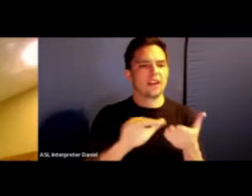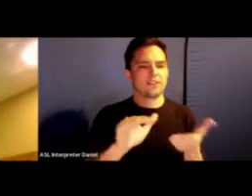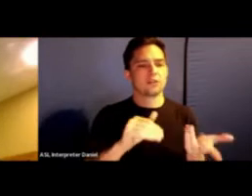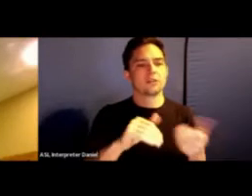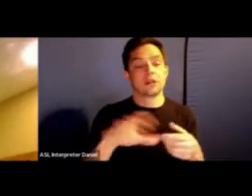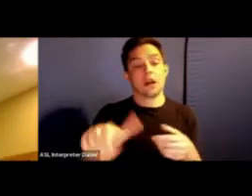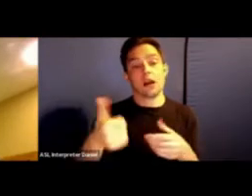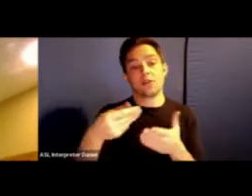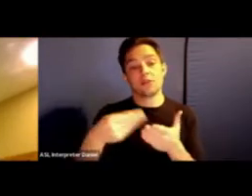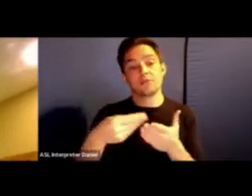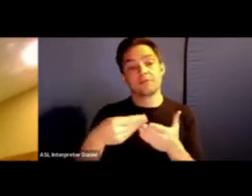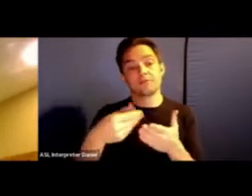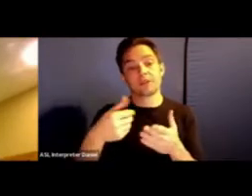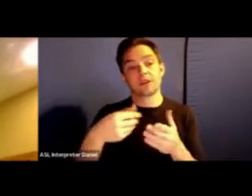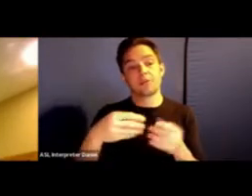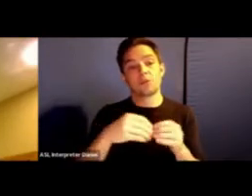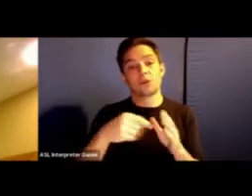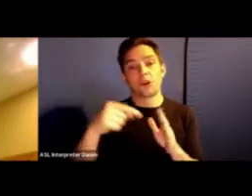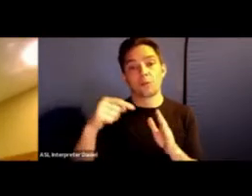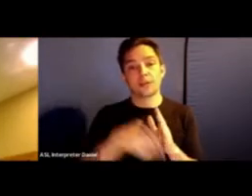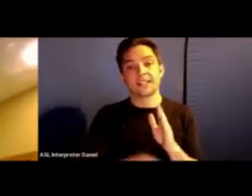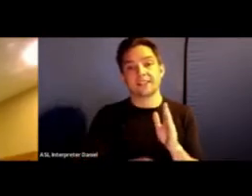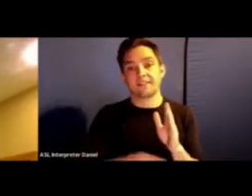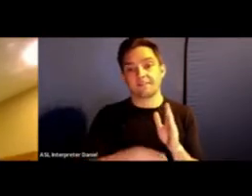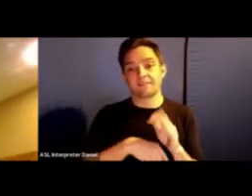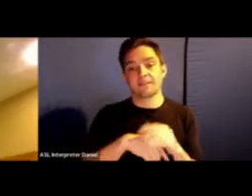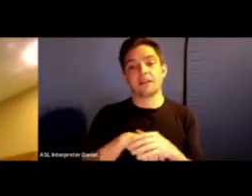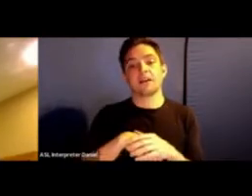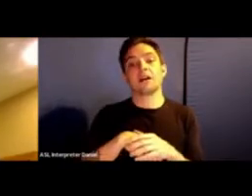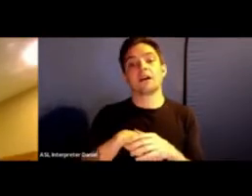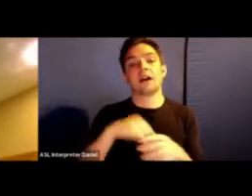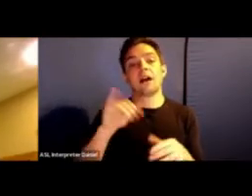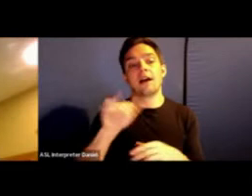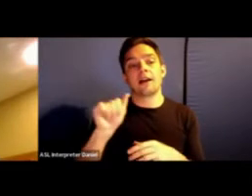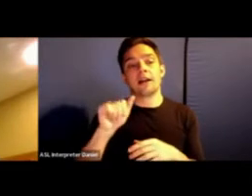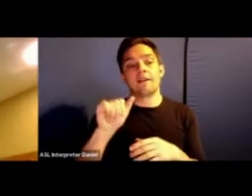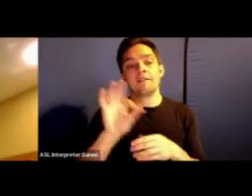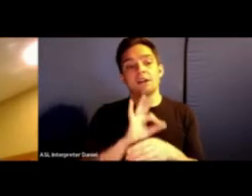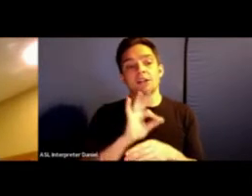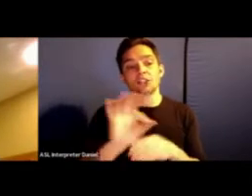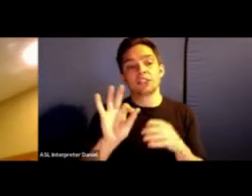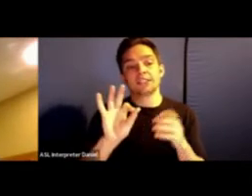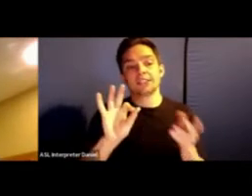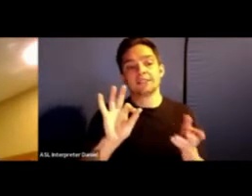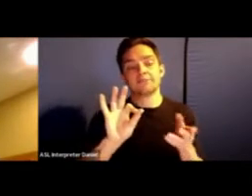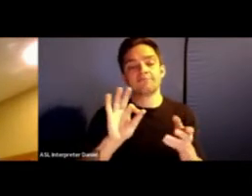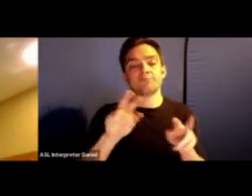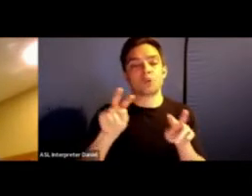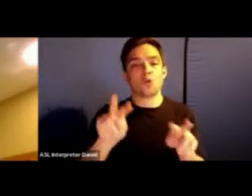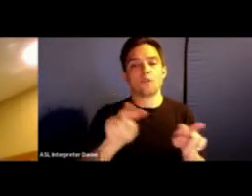that are more comprehensive. The I&A function is overseen by